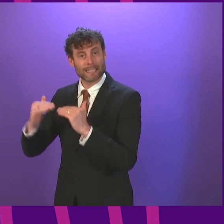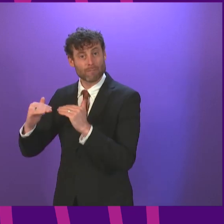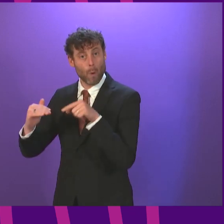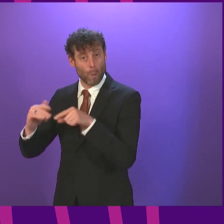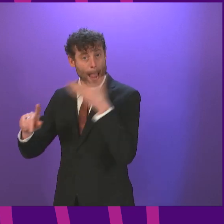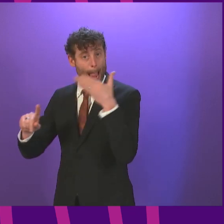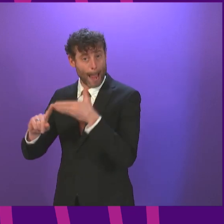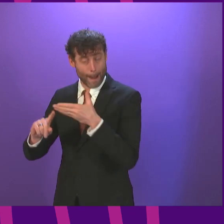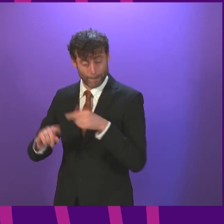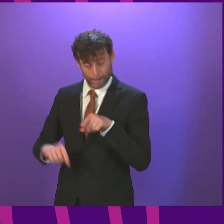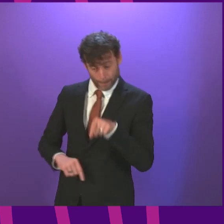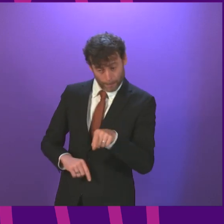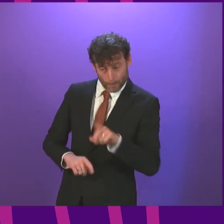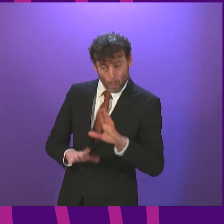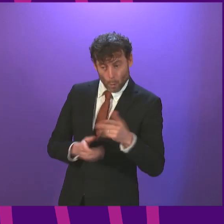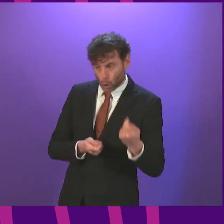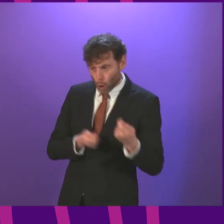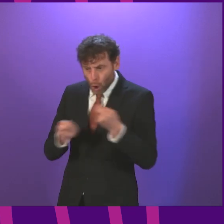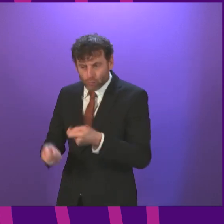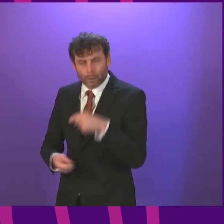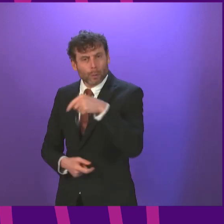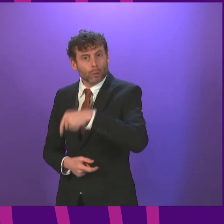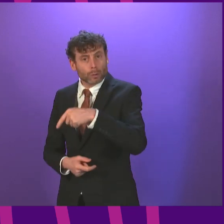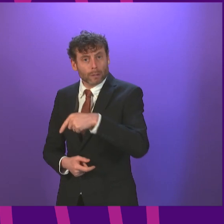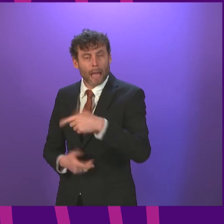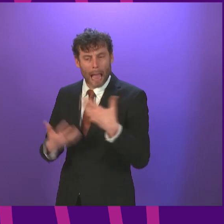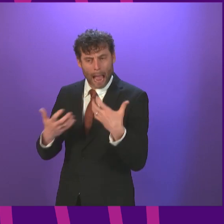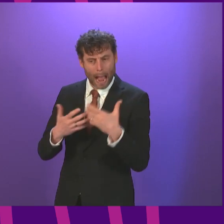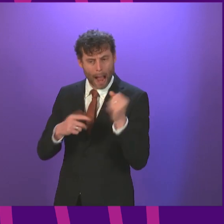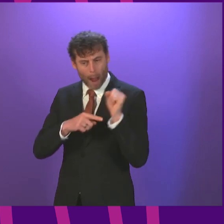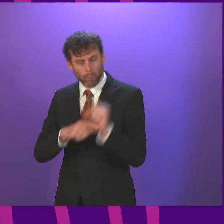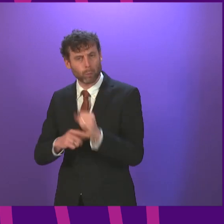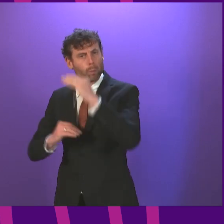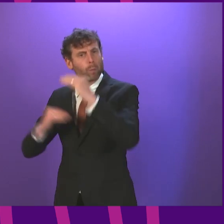respects even more stretching because they are closer, so the ambition that we need in